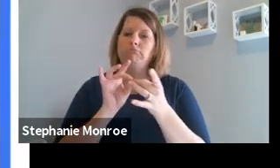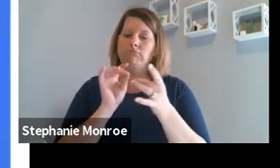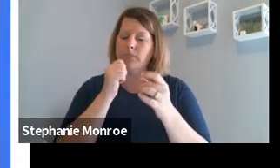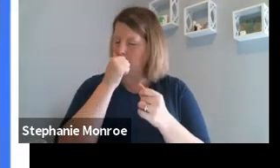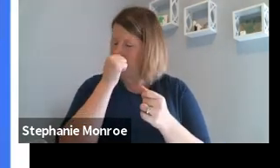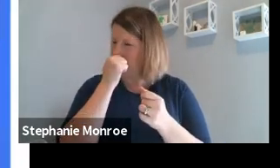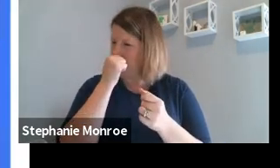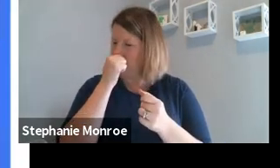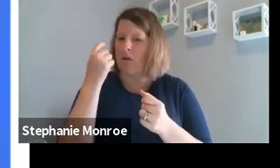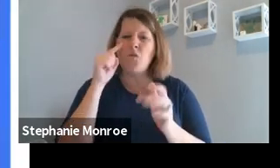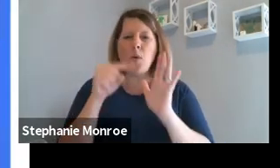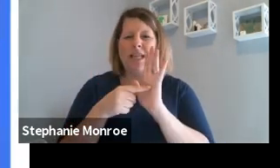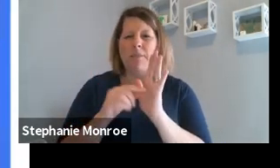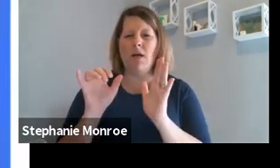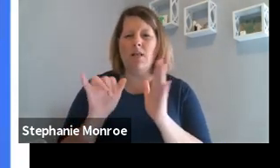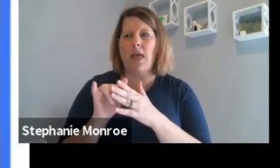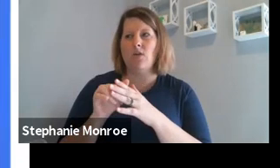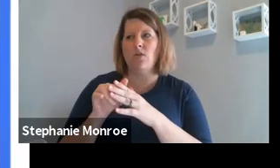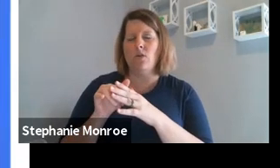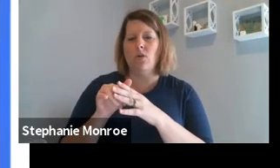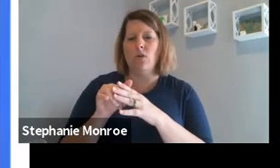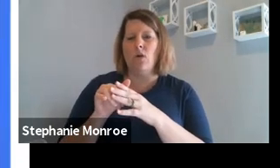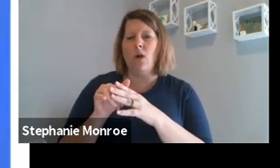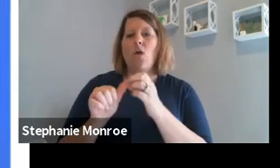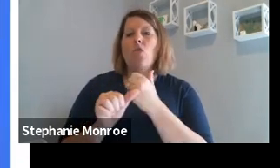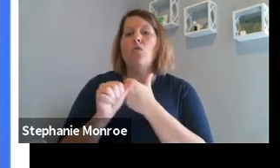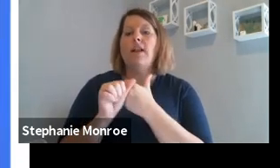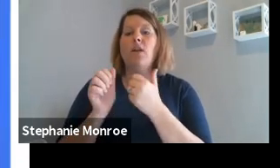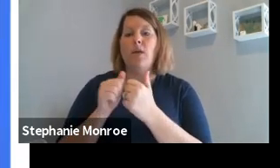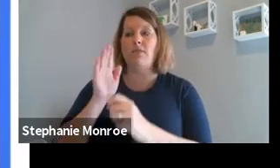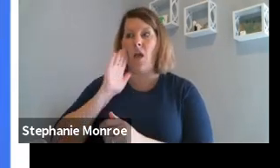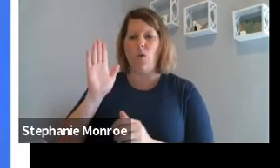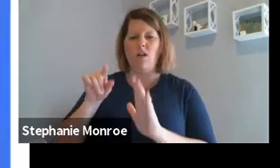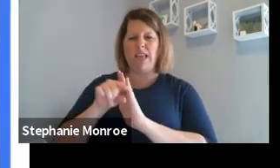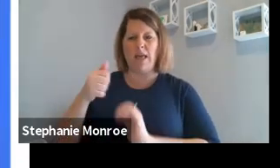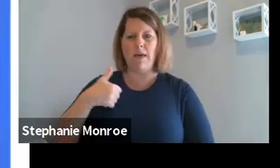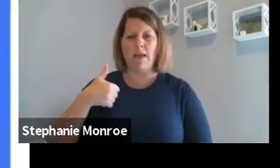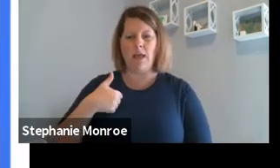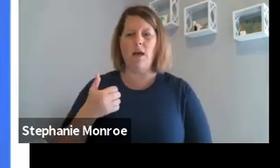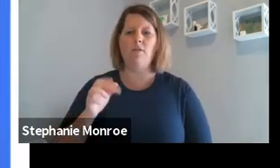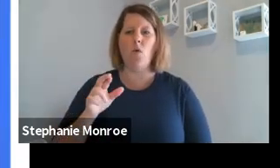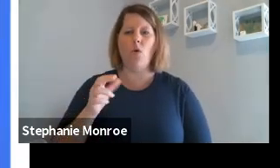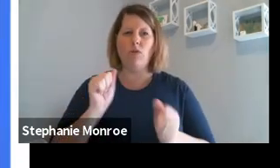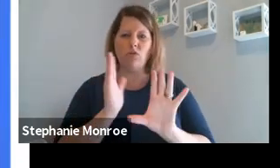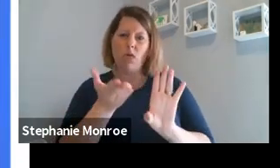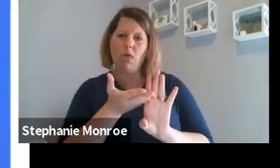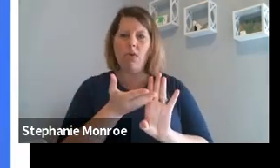actions such as threatening with suicide, to intimidate, to coerce, to make that other person feel,